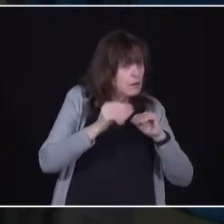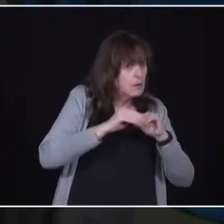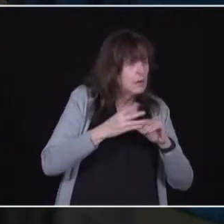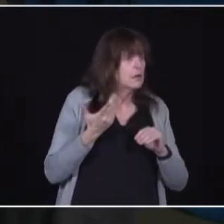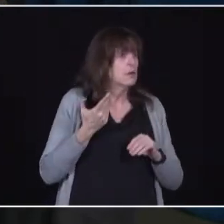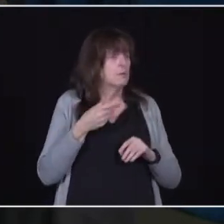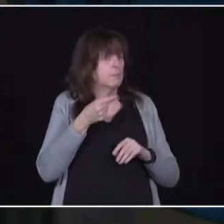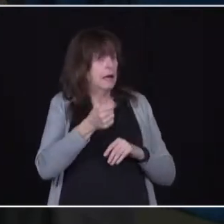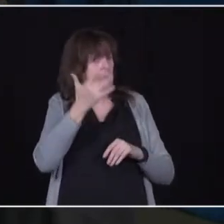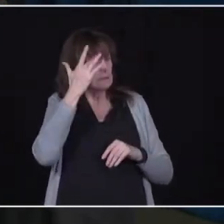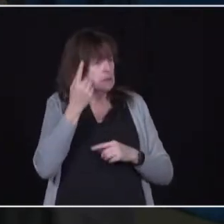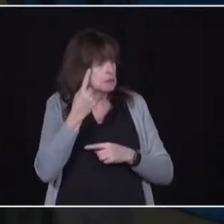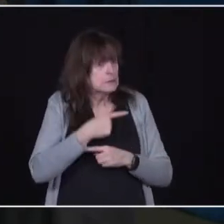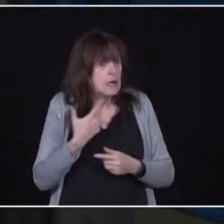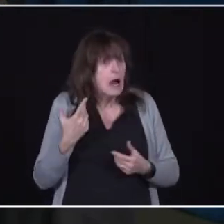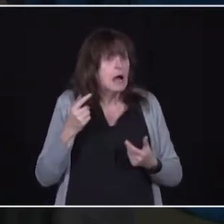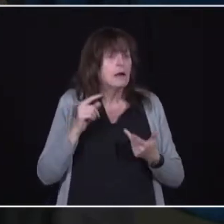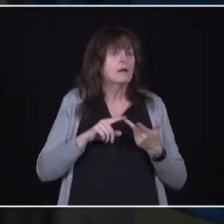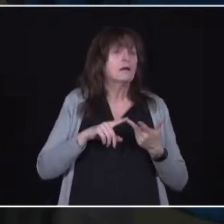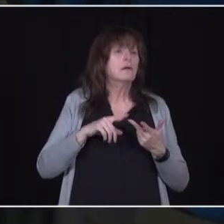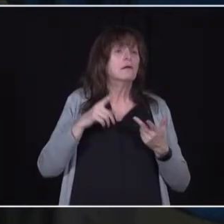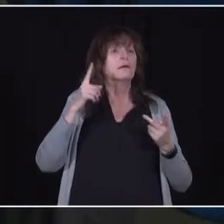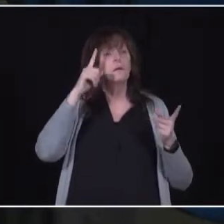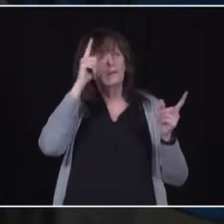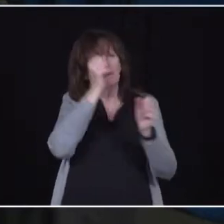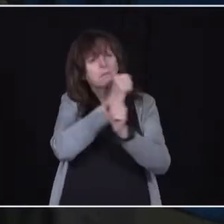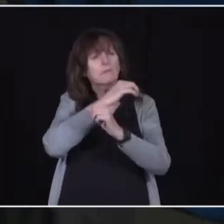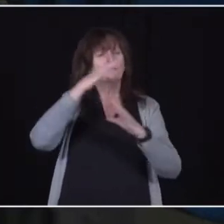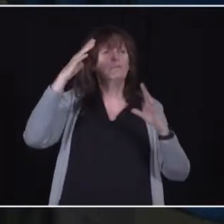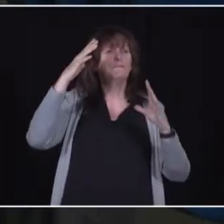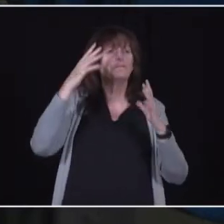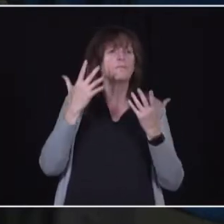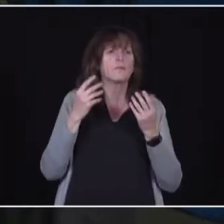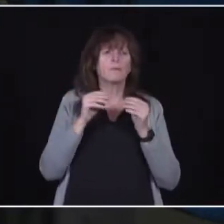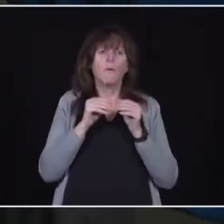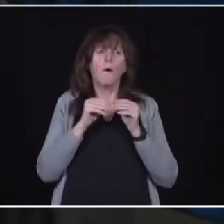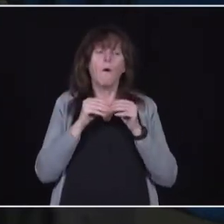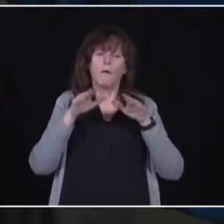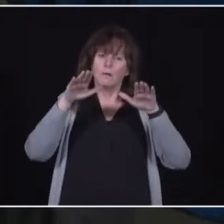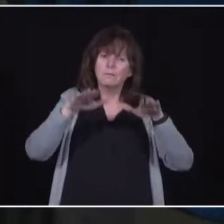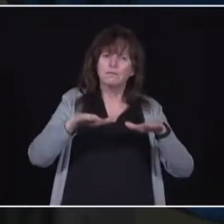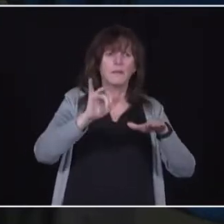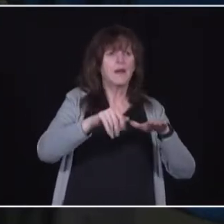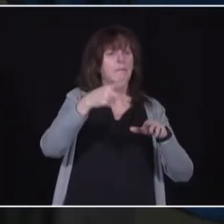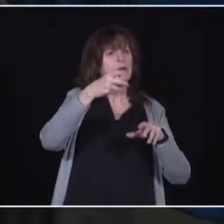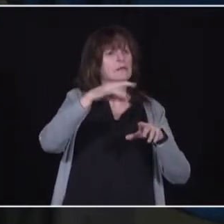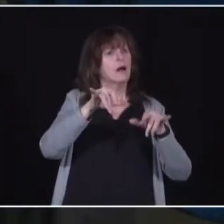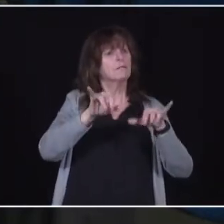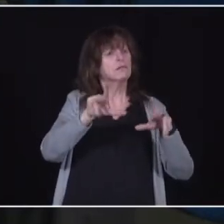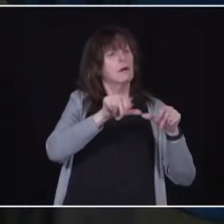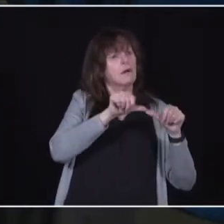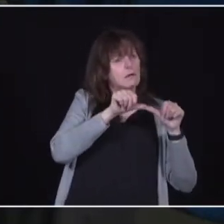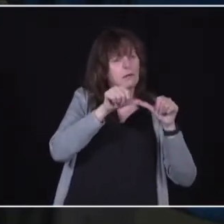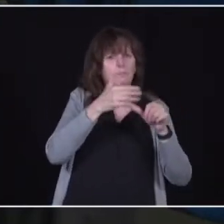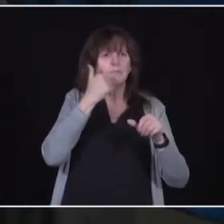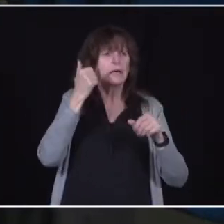it's about stabilizing the sector for long term. In creating a better place to work in a better place to live for our residents.